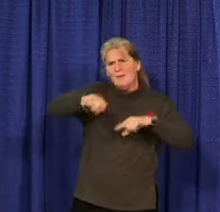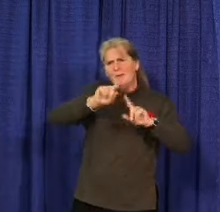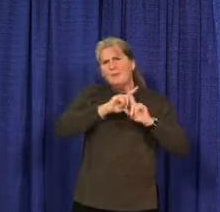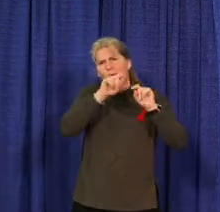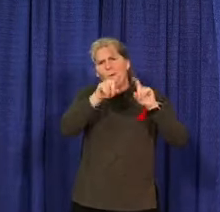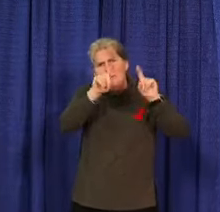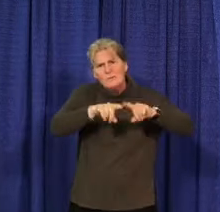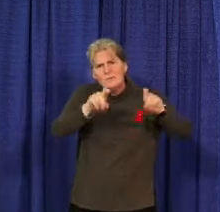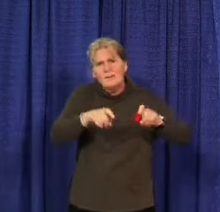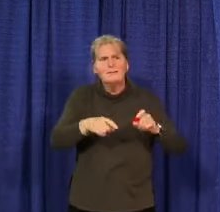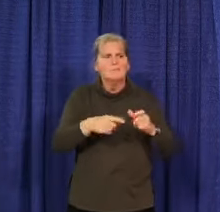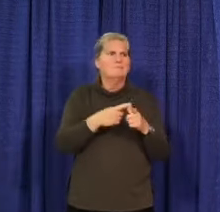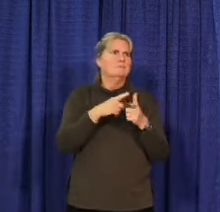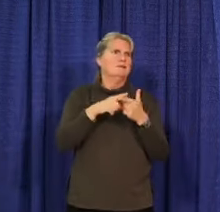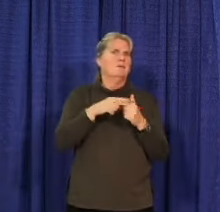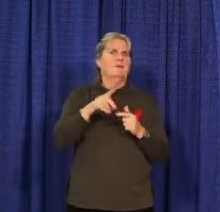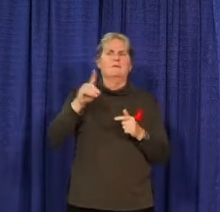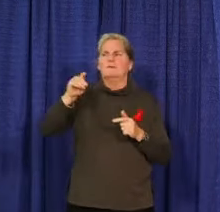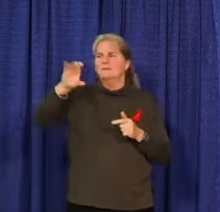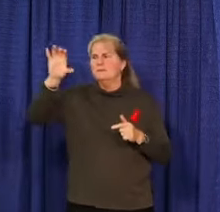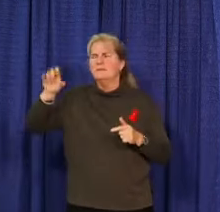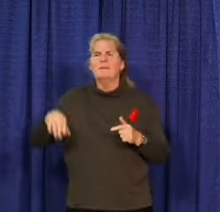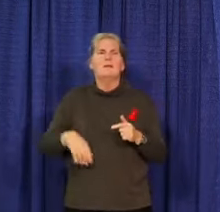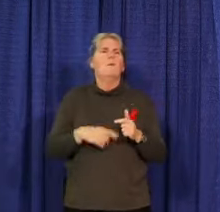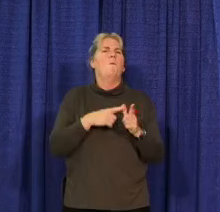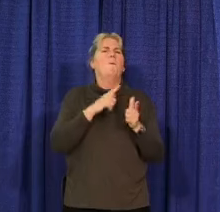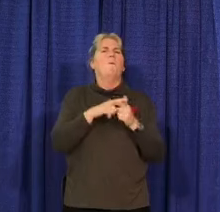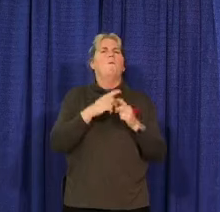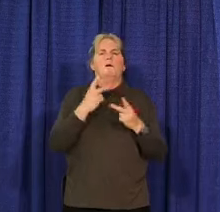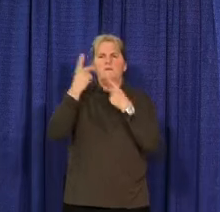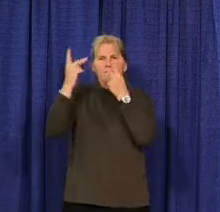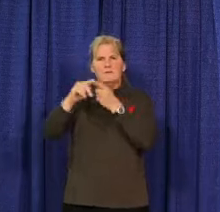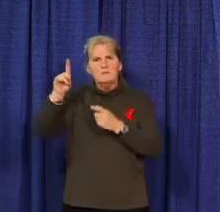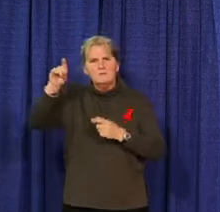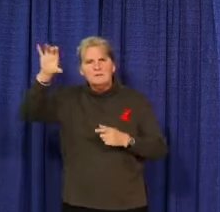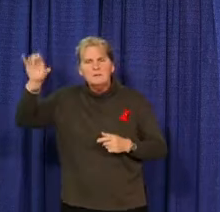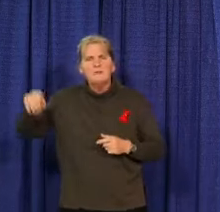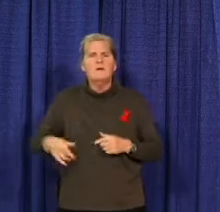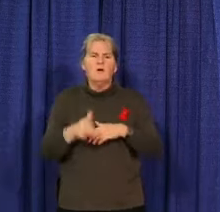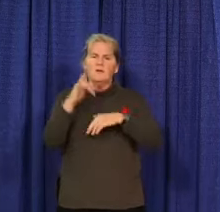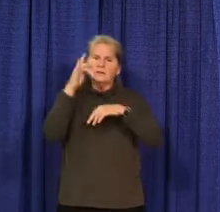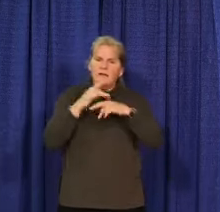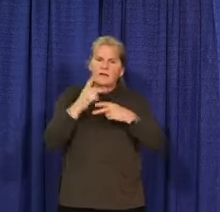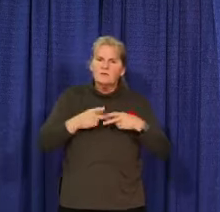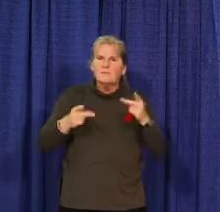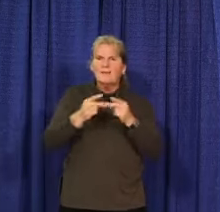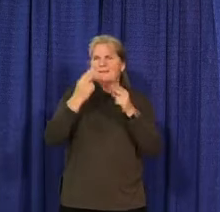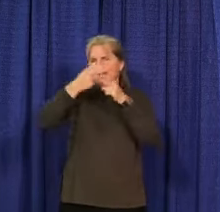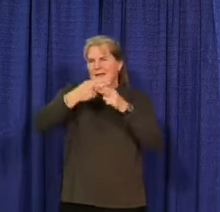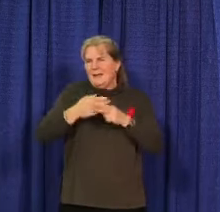whether they were people from Dawson who had travelled to Dawson city, visited the places